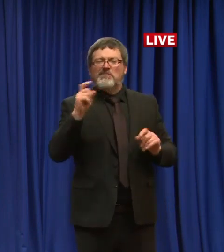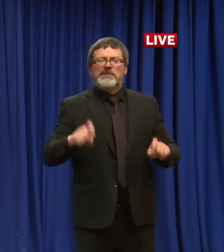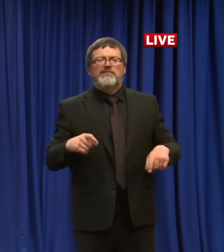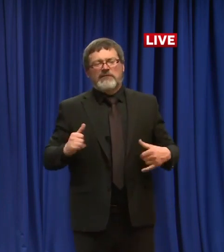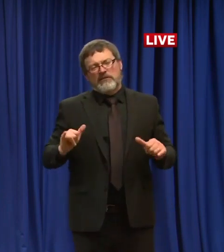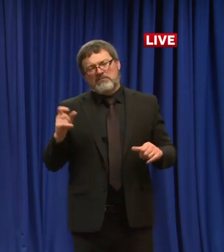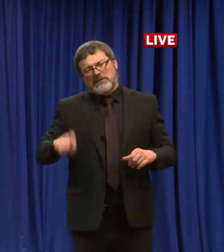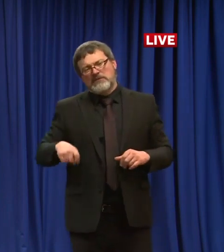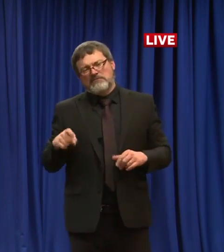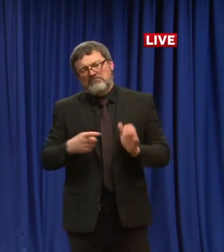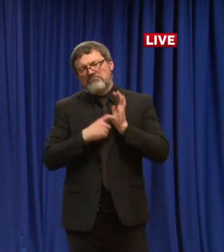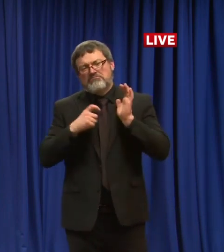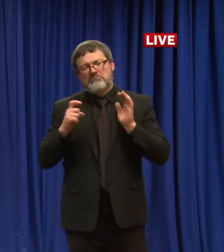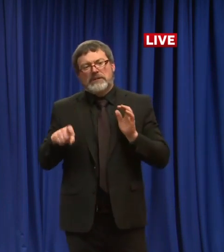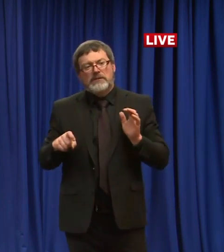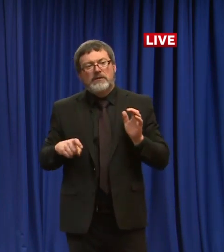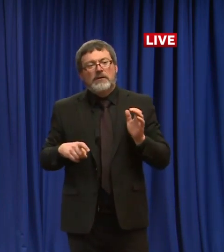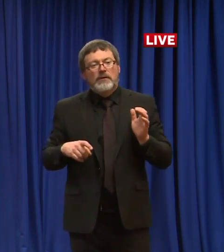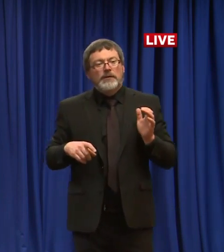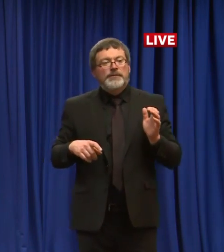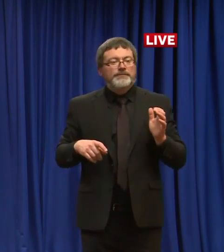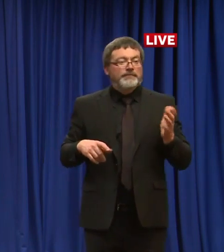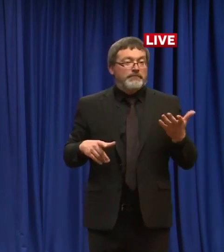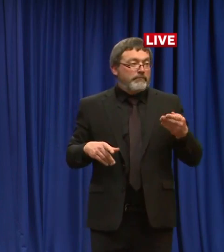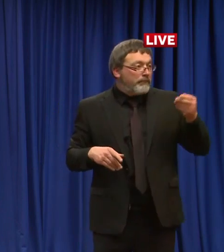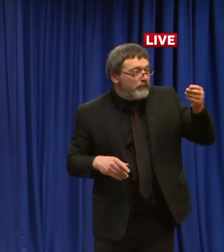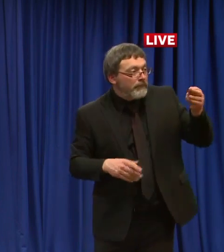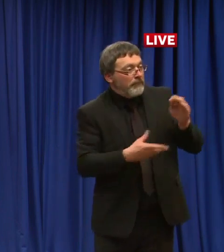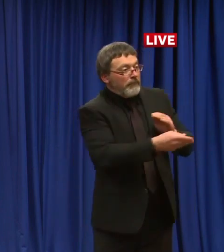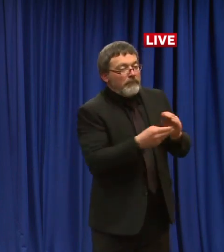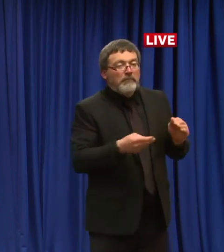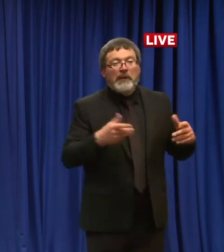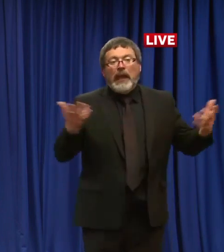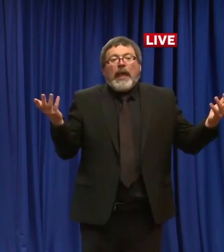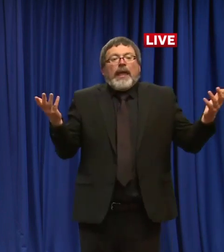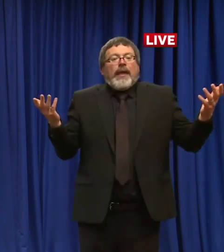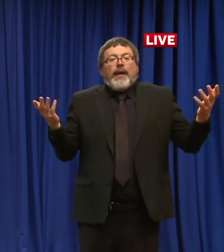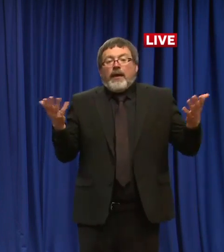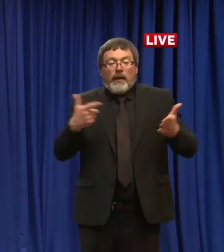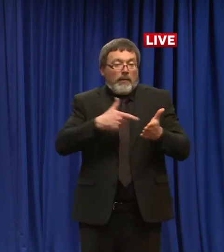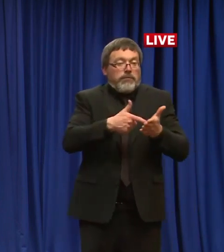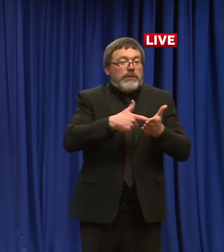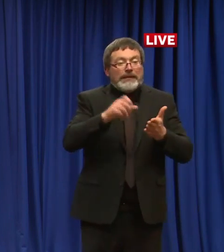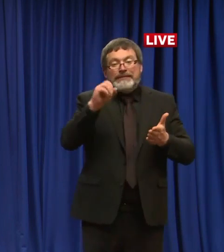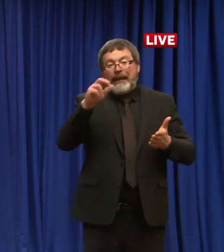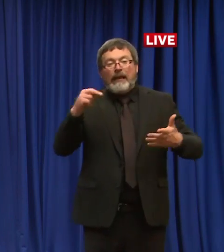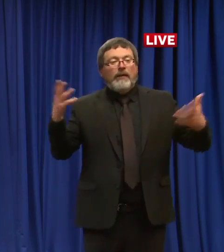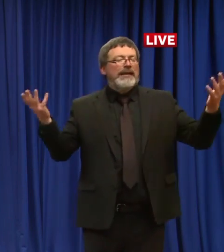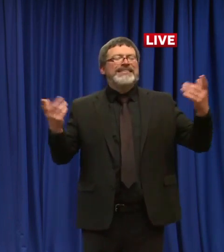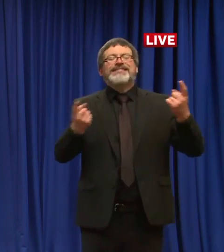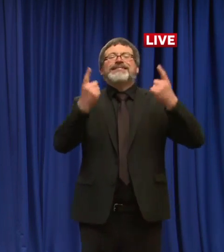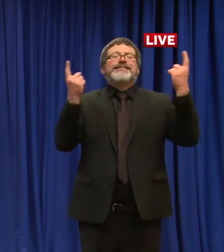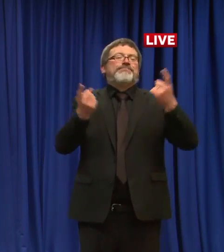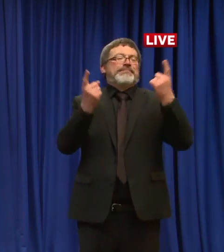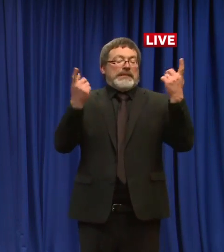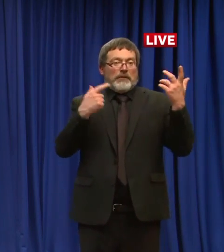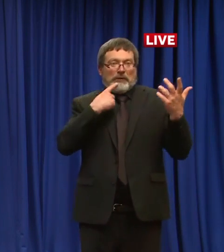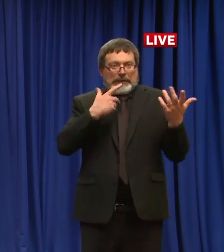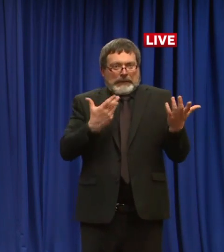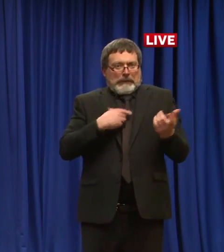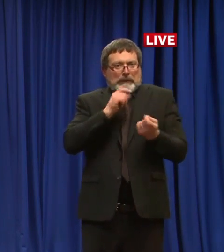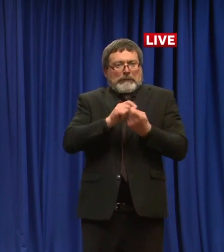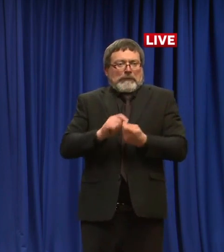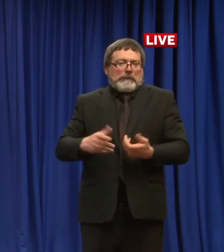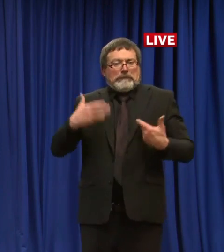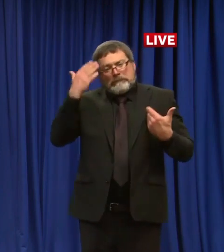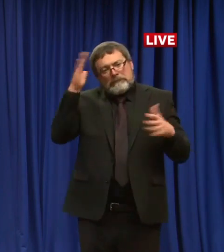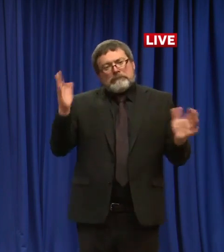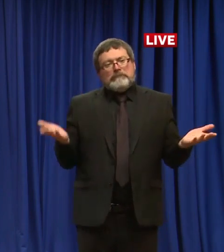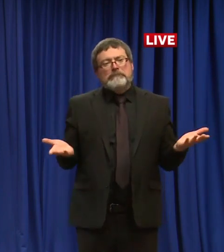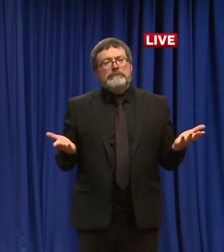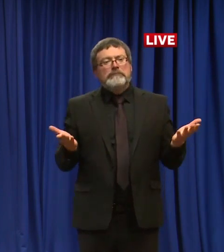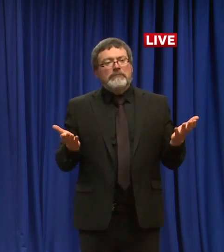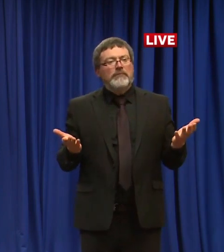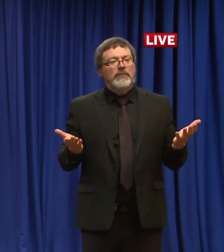YOU CAN YOU KNOW, WE’VE HAD SOME MODELS WHERE YOU CAN POTENTIALLY VOTE VOTE BY THE CAR AND PUT IT IN, YOU KNOW YOUR OPTICAL ALL FROM YOUR CAR TO ENSURE PHYSICAL DISTANCING.